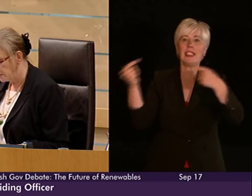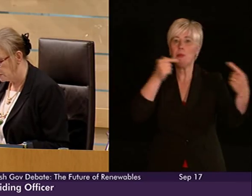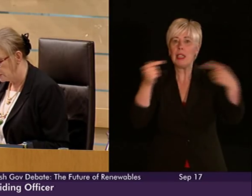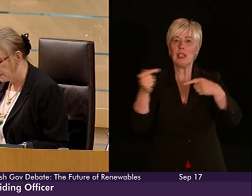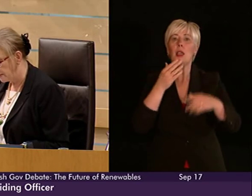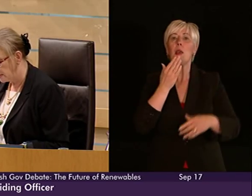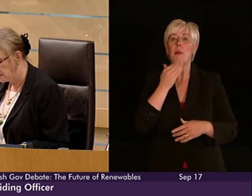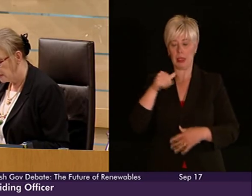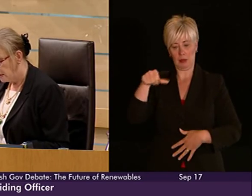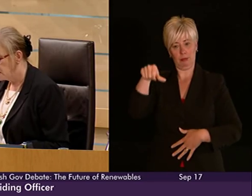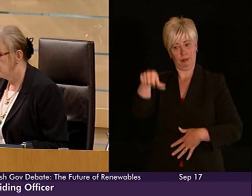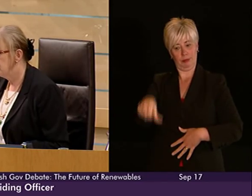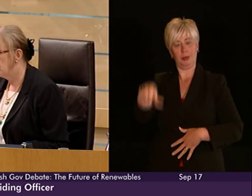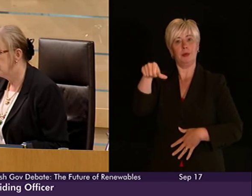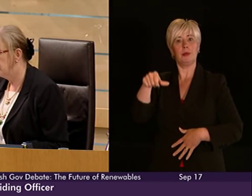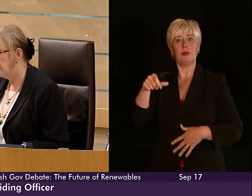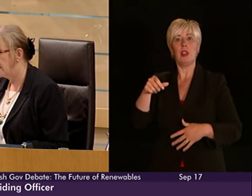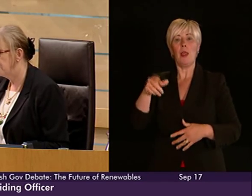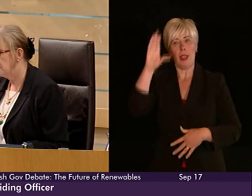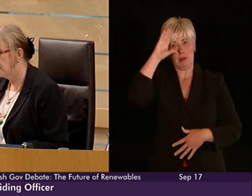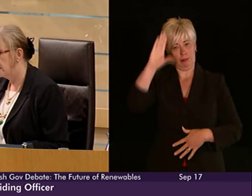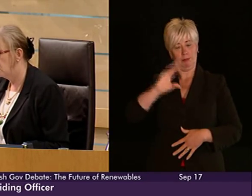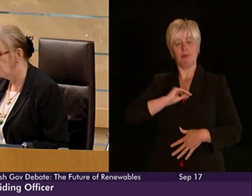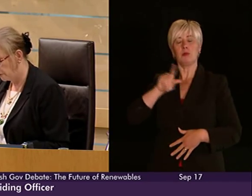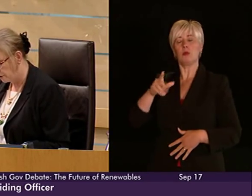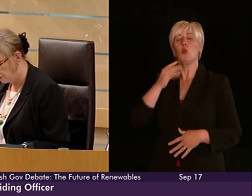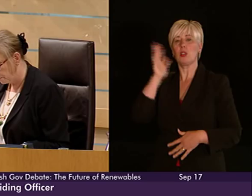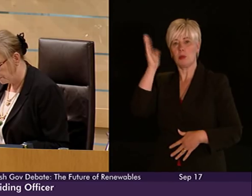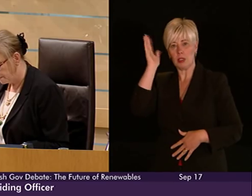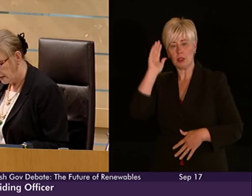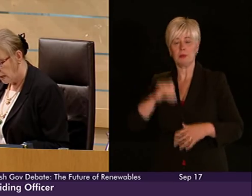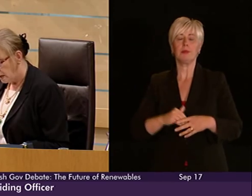request-to-speak buttons as soon as possible after I call the group.